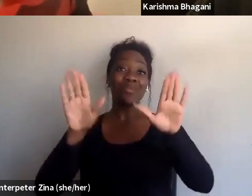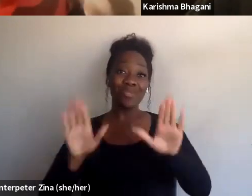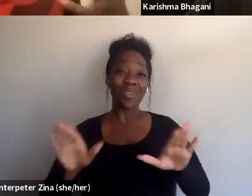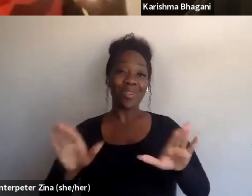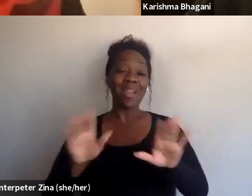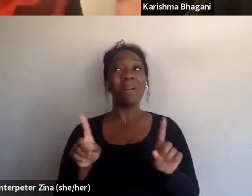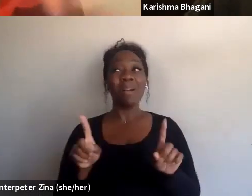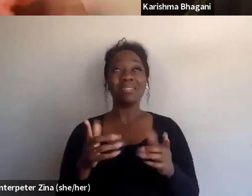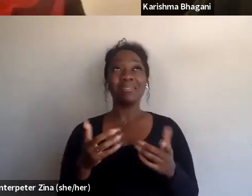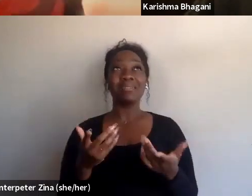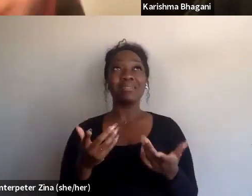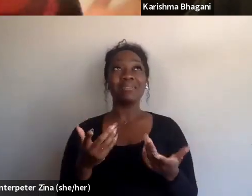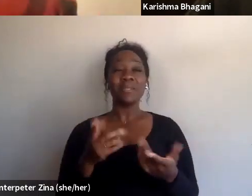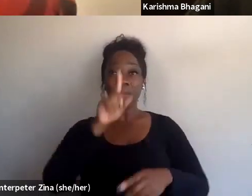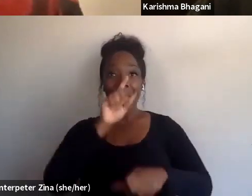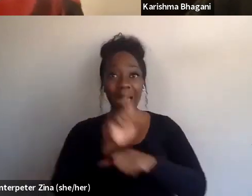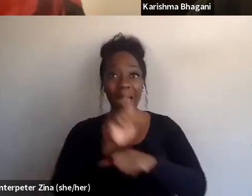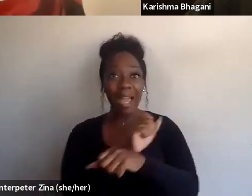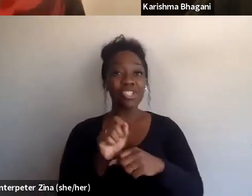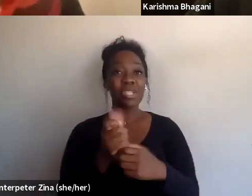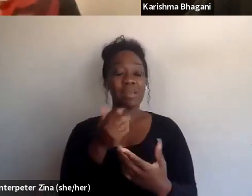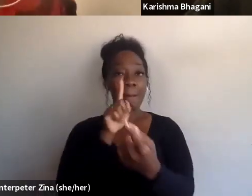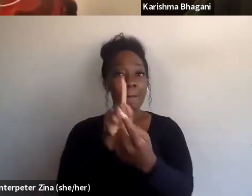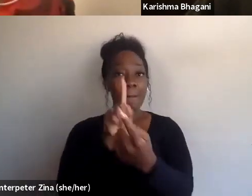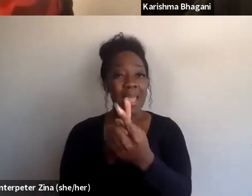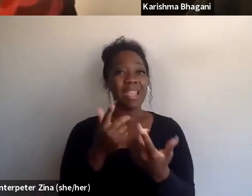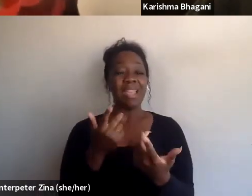and sitting in a Zoom room of different creatives